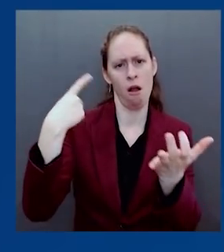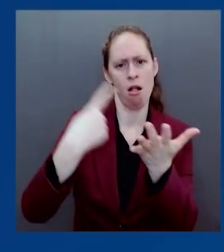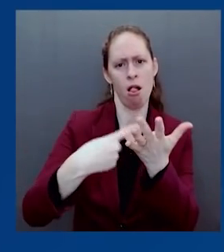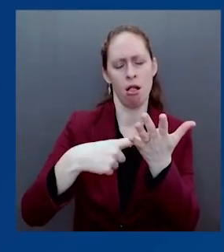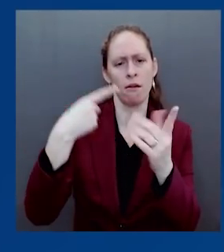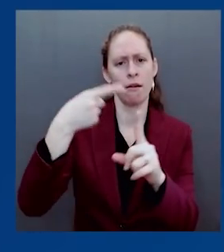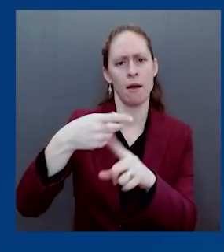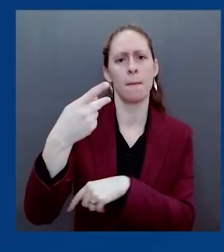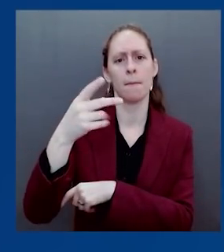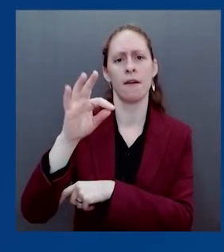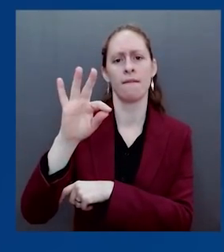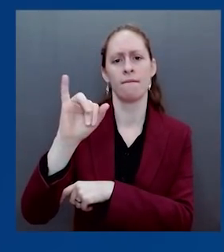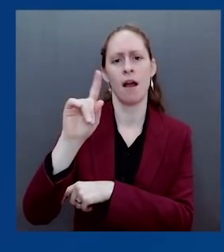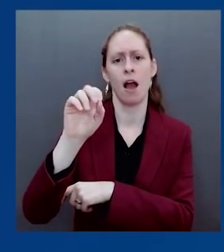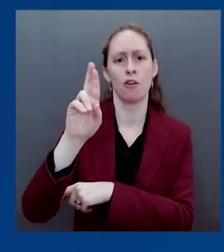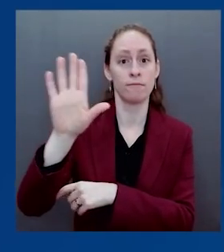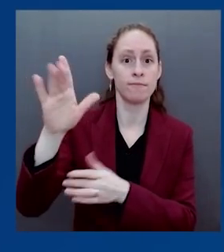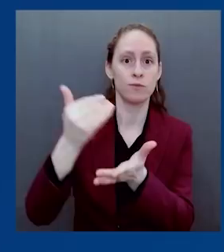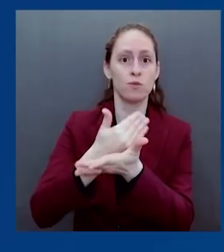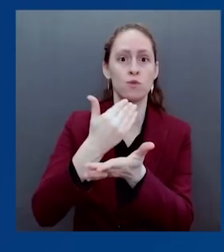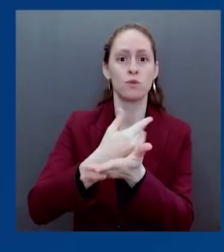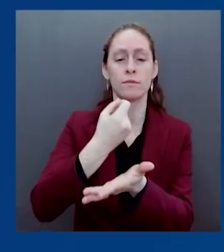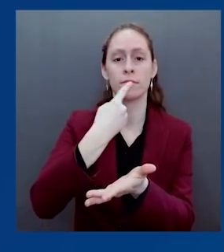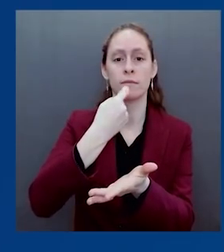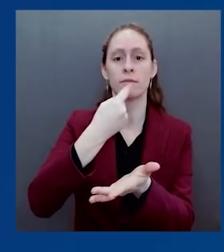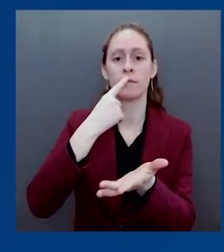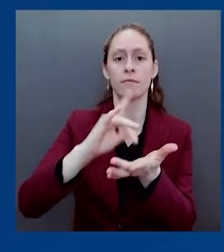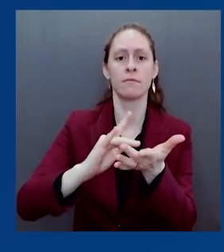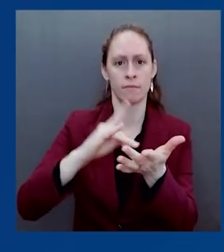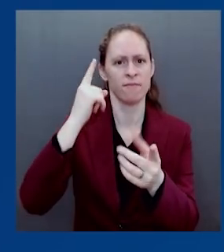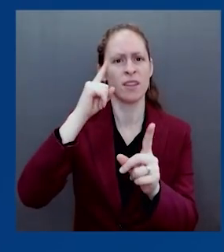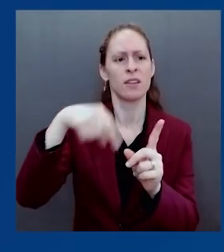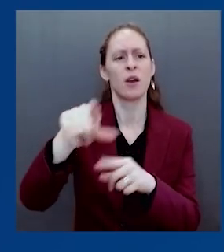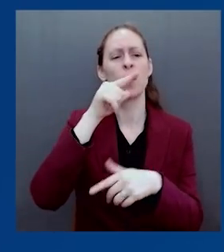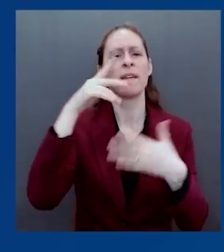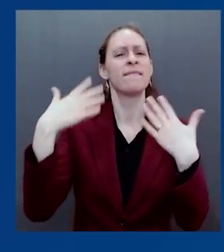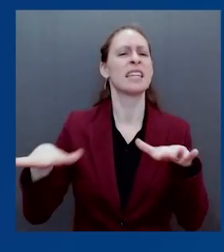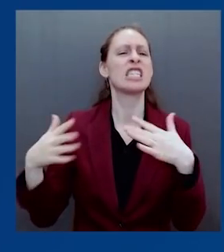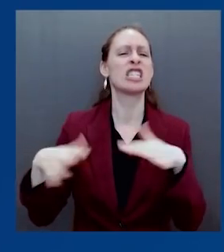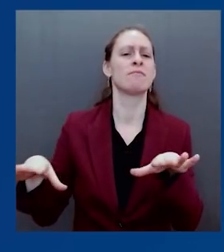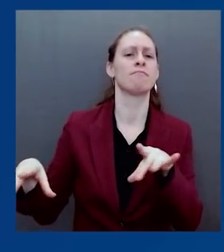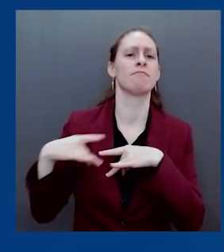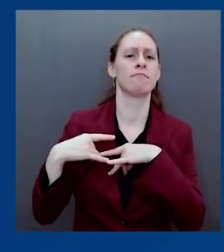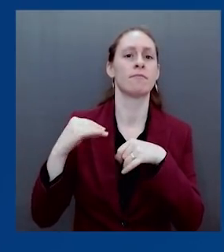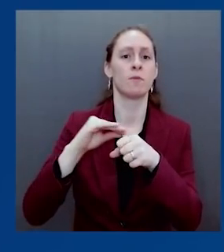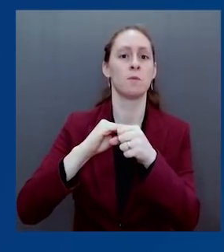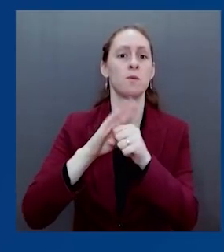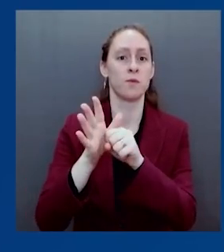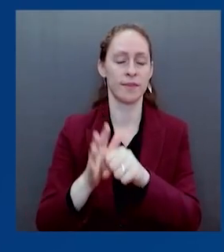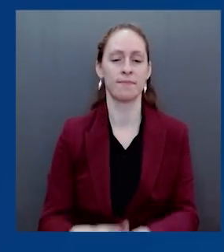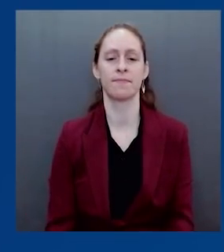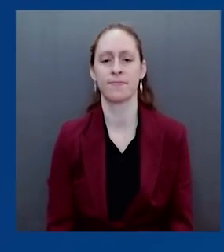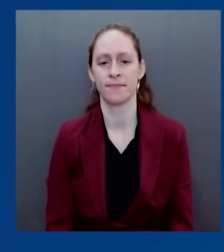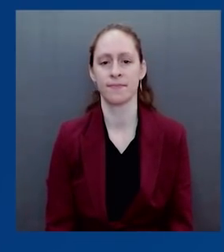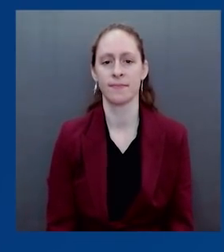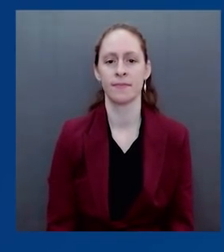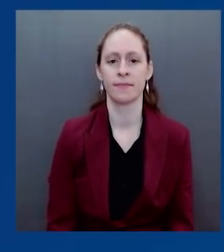Last spring, the company and the administration agreed to work together to speed up both clinical research and manufacturing timelines.